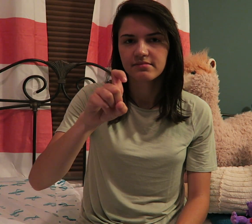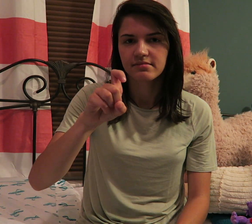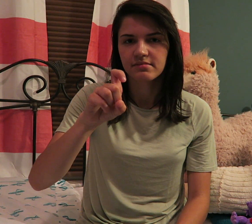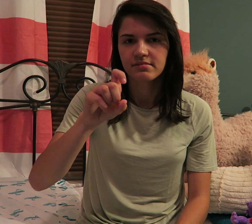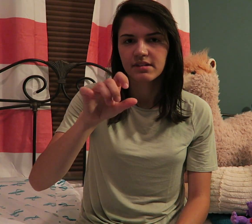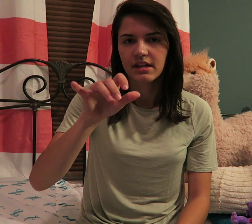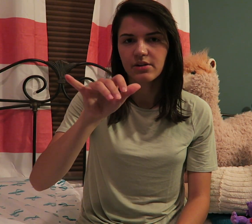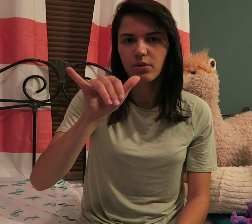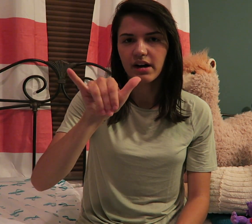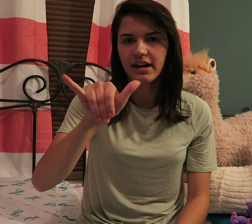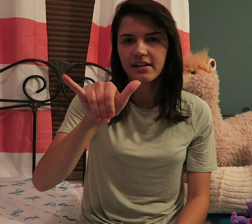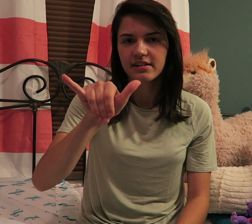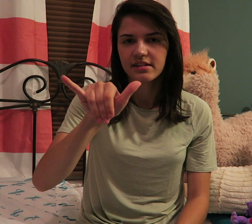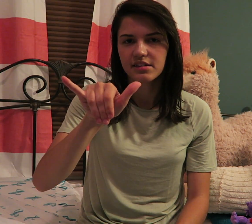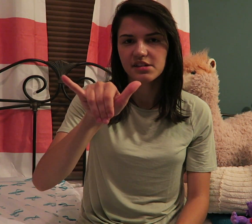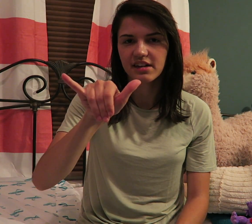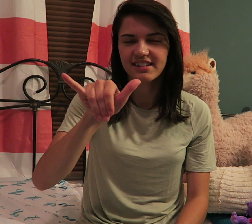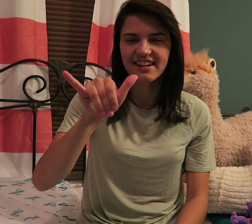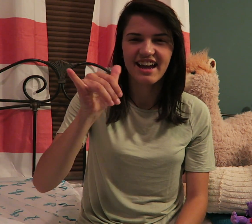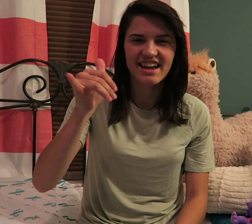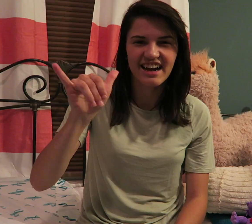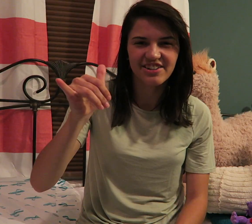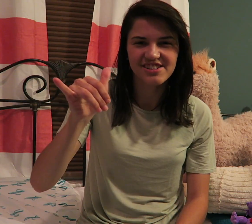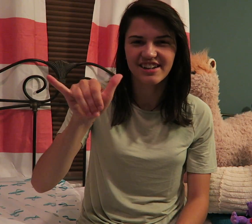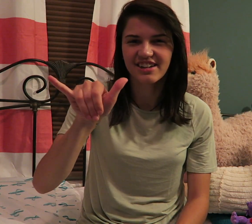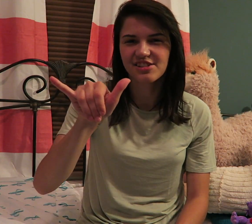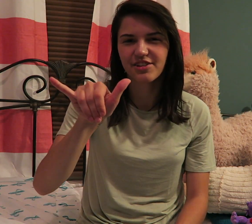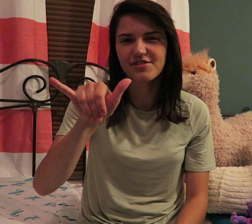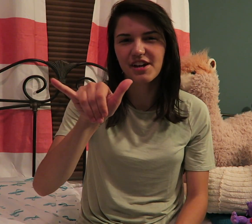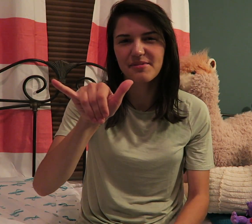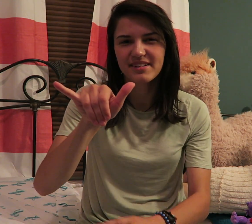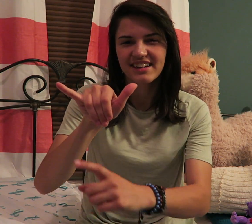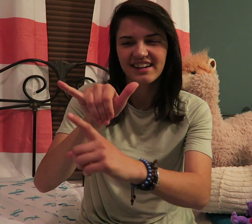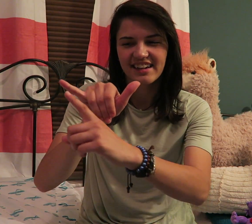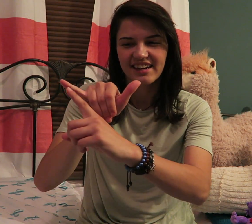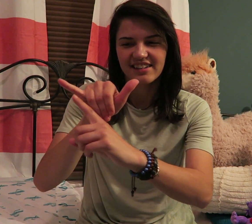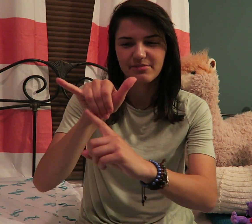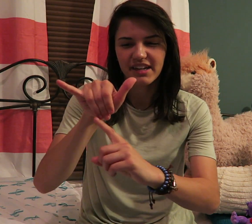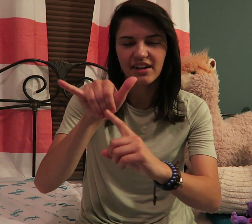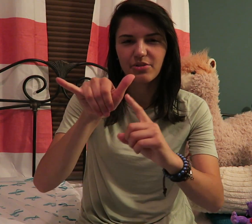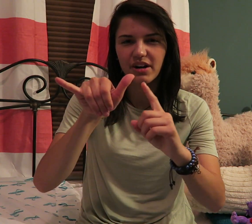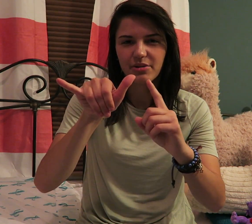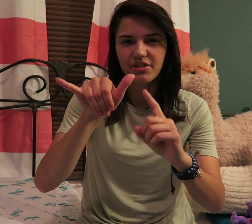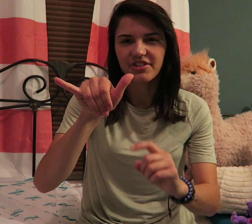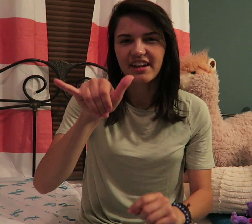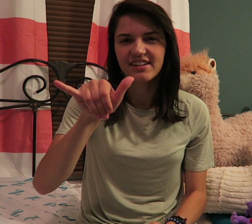Y - it's kind of like a hangout sign, surf's up. You're making a Y with your hand